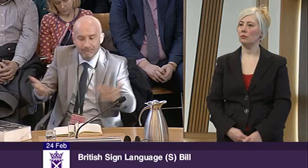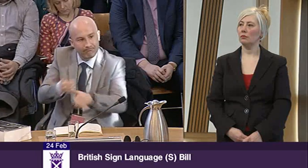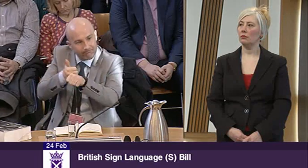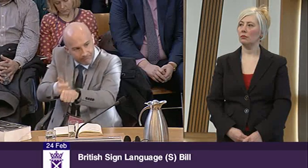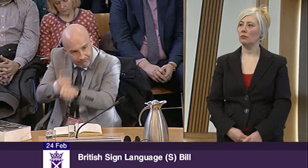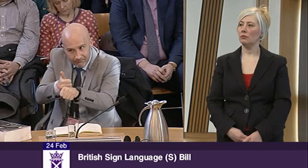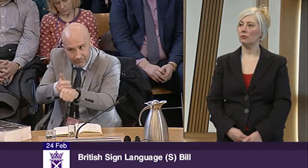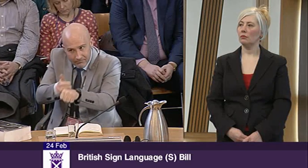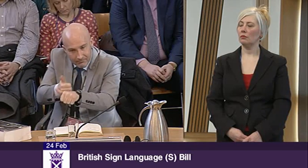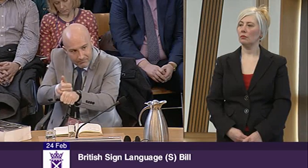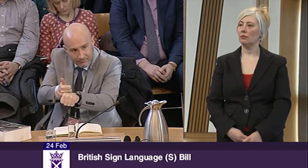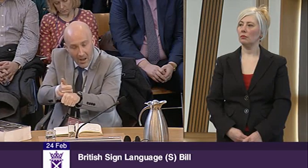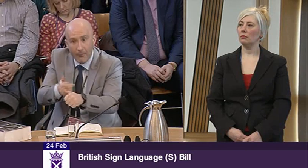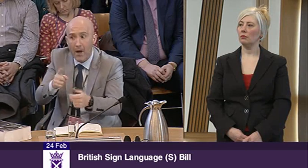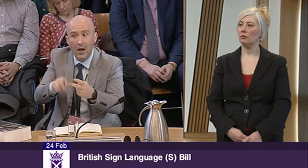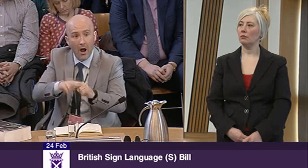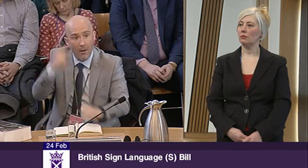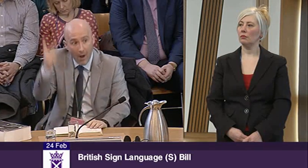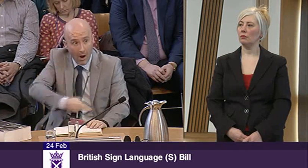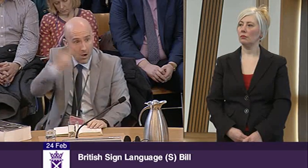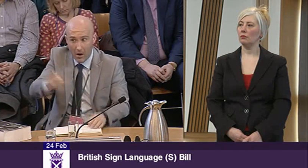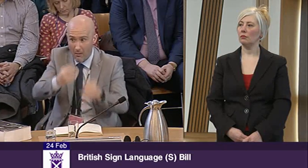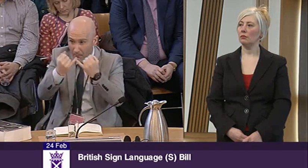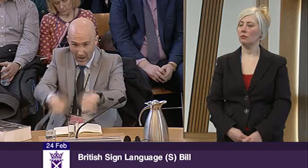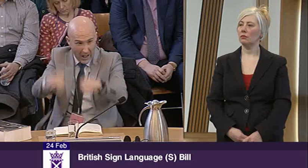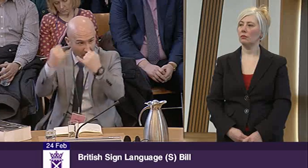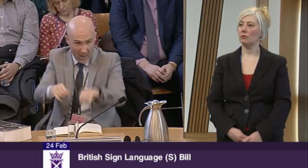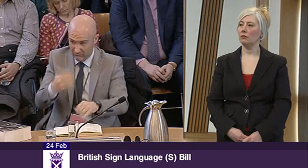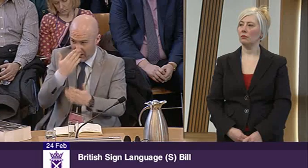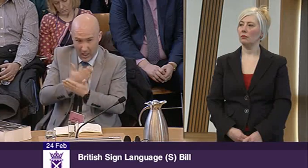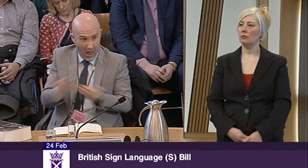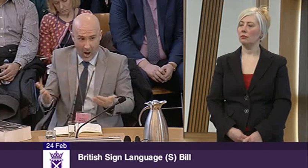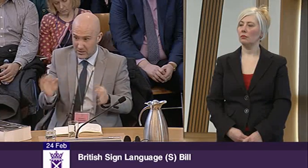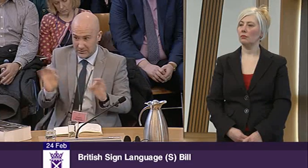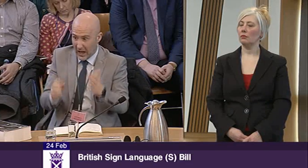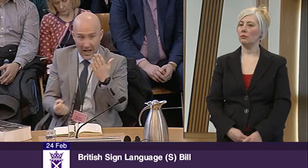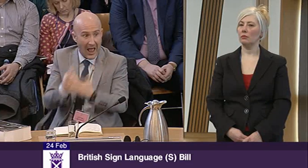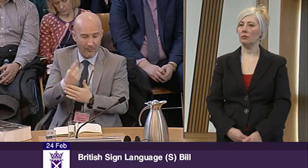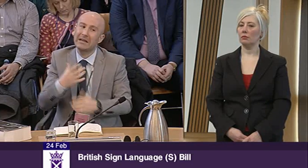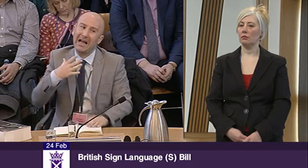for authorities to be allowed to aim high and fail, but to be supported in that. If